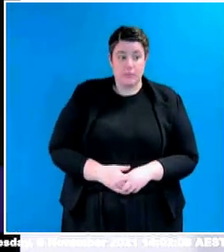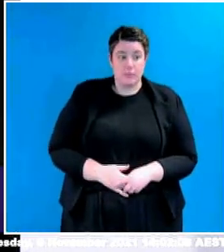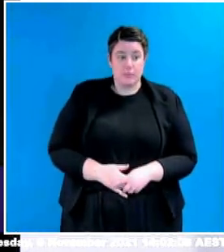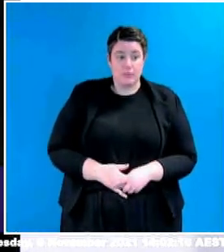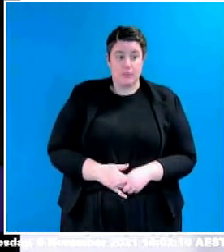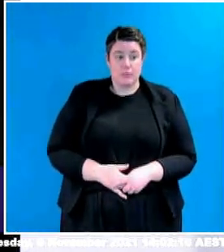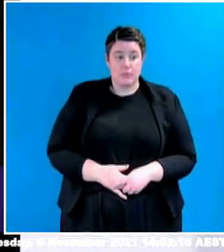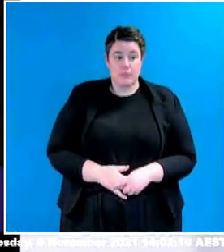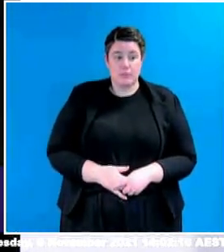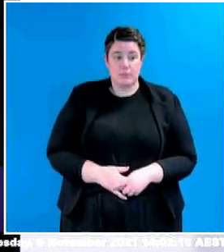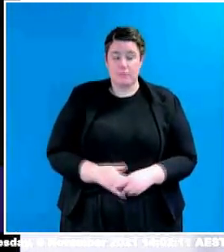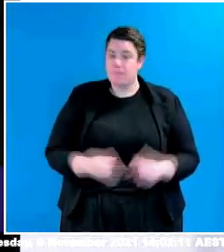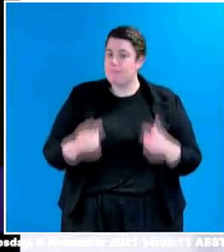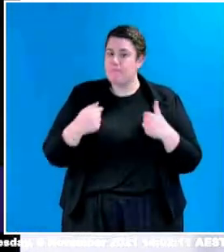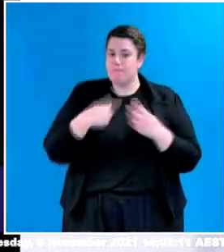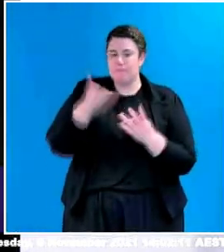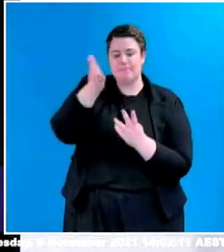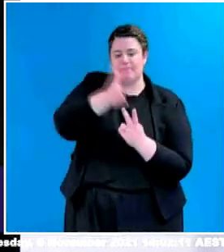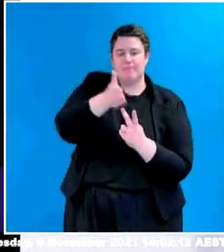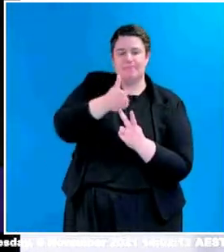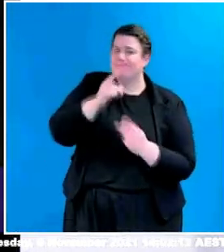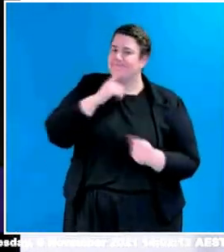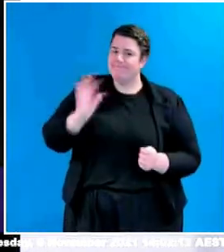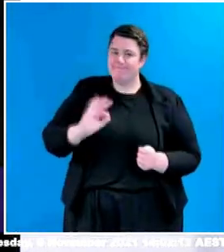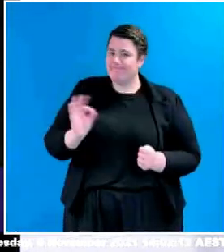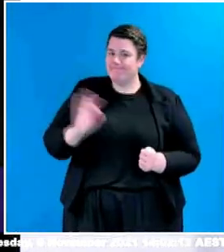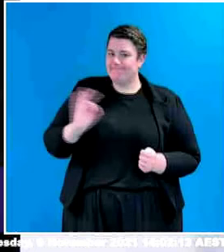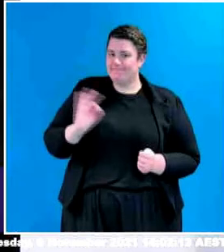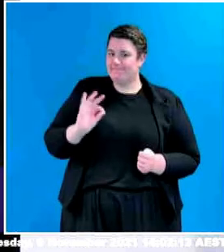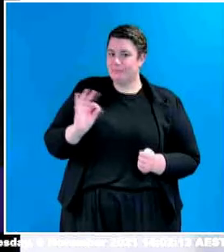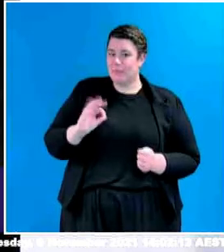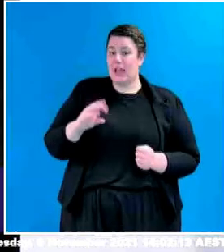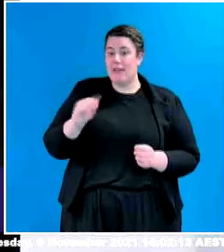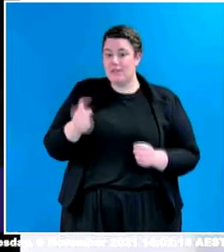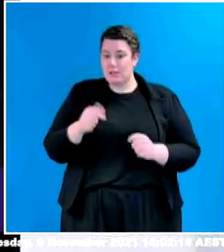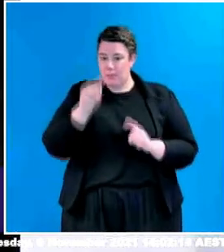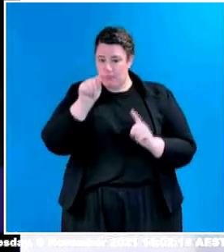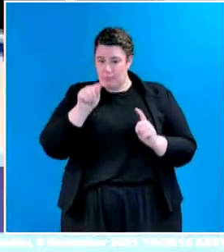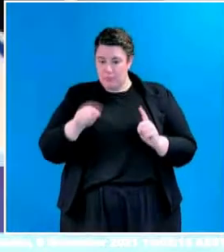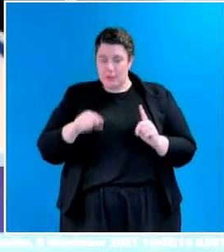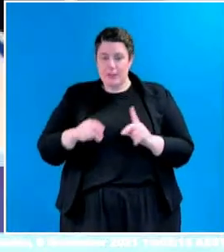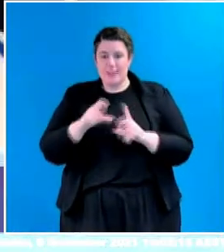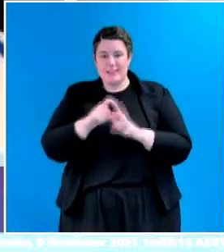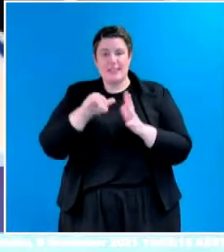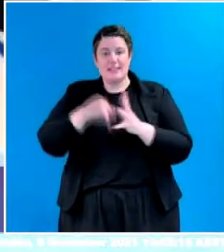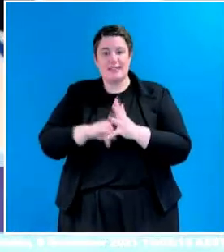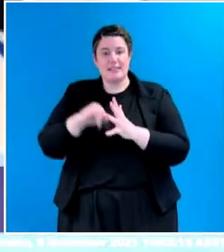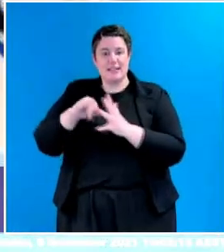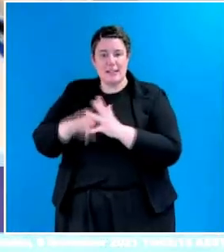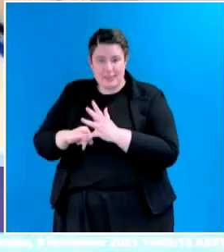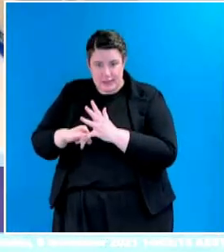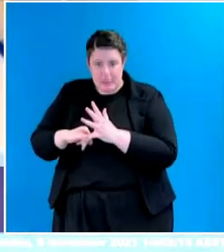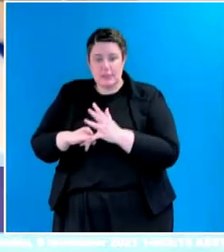I'm not the author of the paper. However, there are areas within the Department of Social Services that